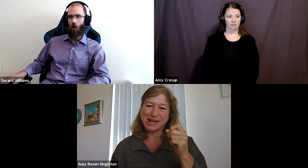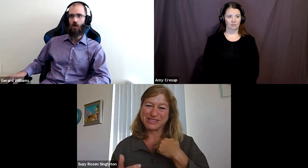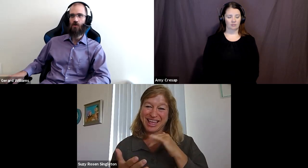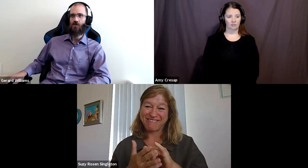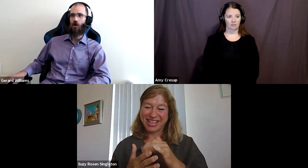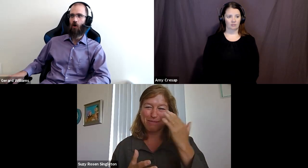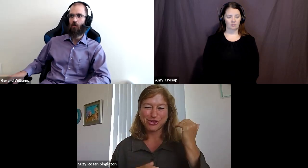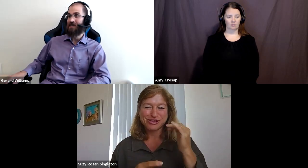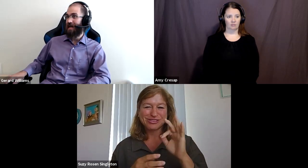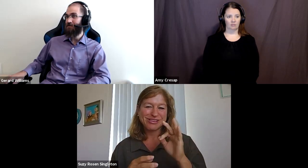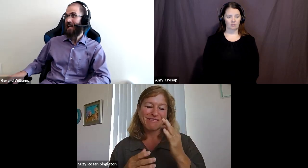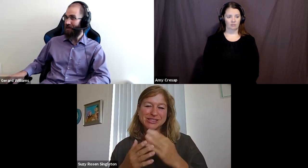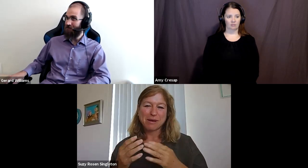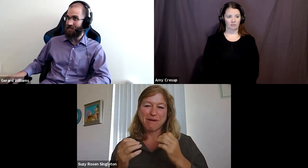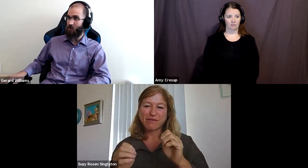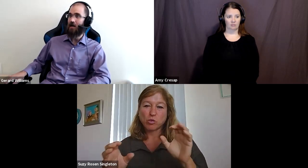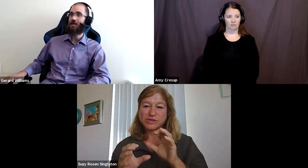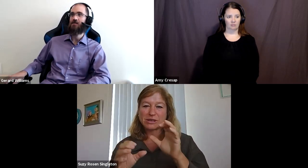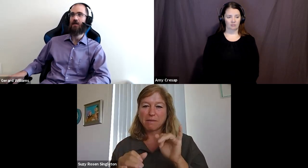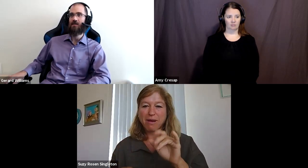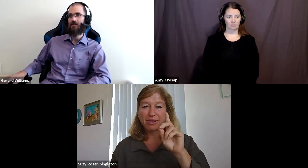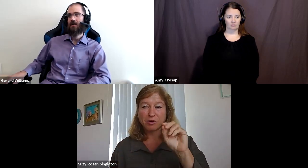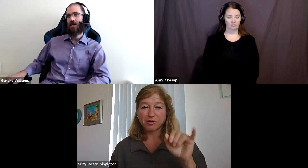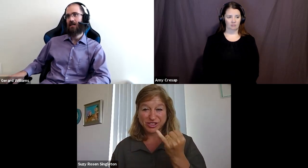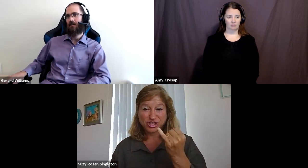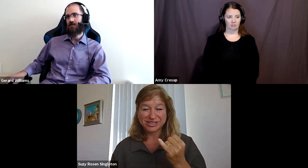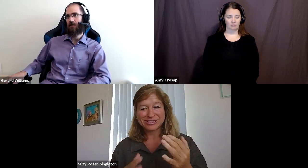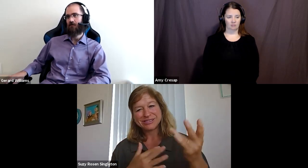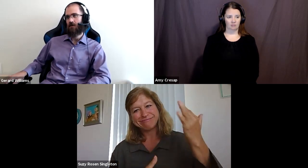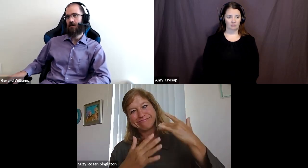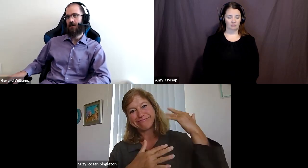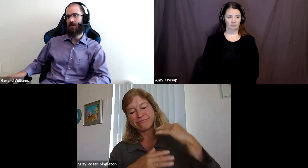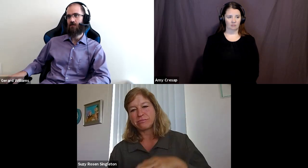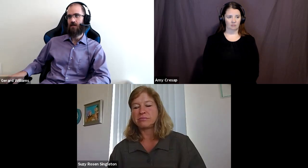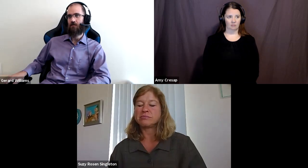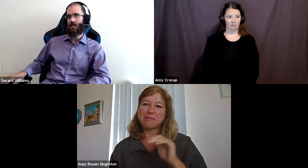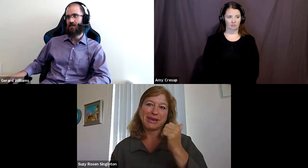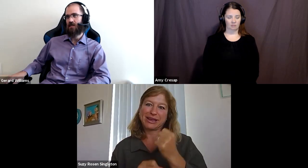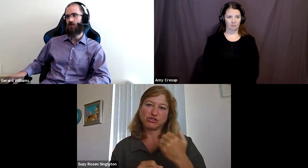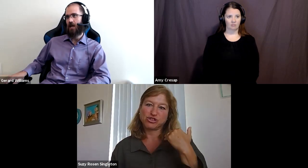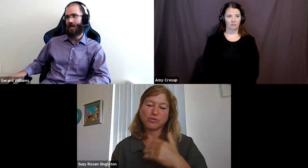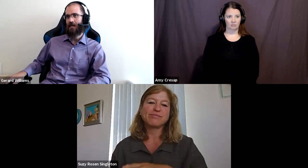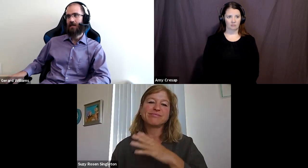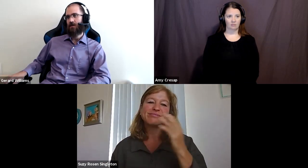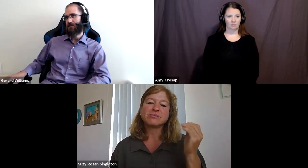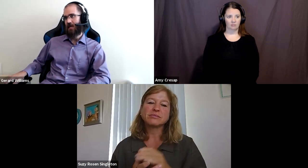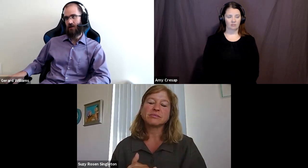Almost all PSAPs have TTYs because of some effort that was done by the DOJ but ten years